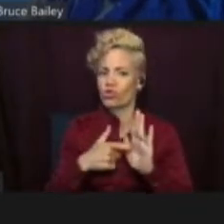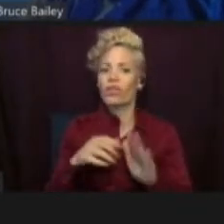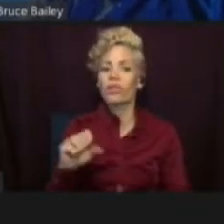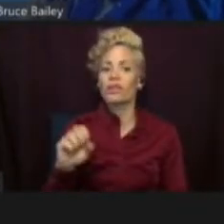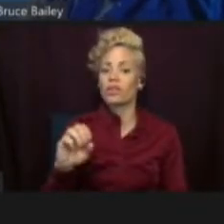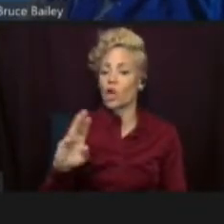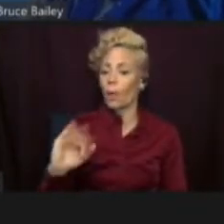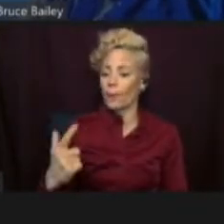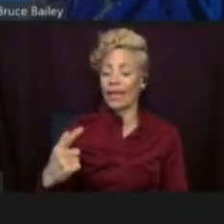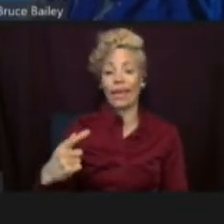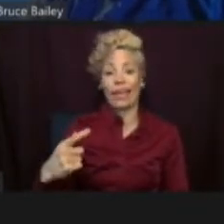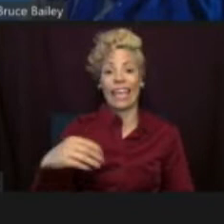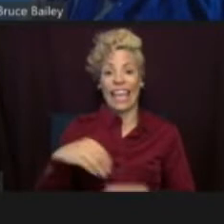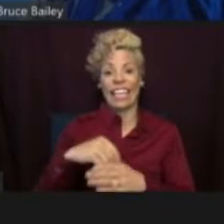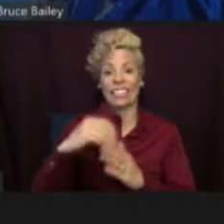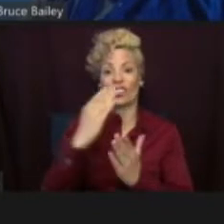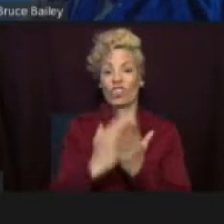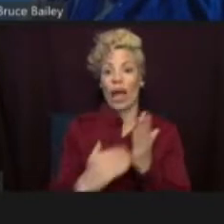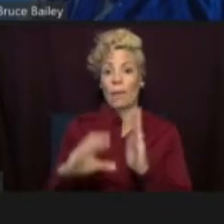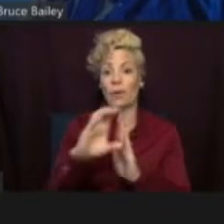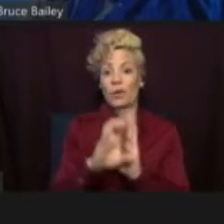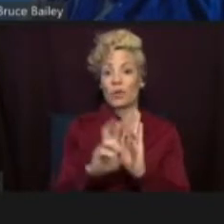And you should look at provision number E205.3.